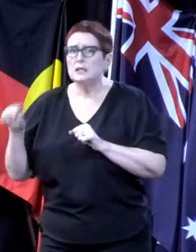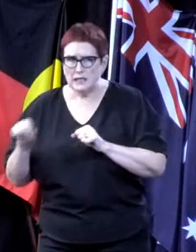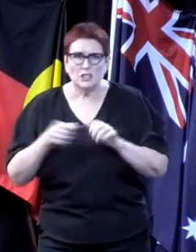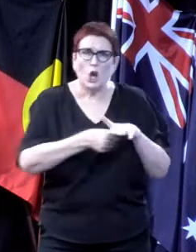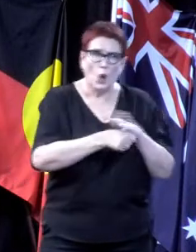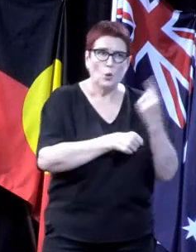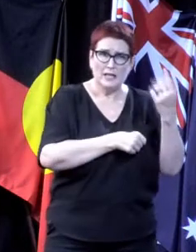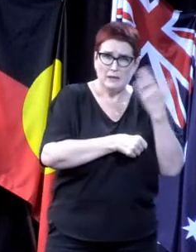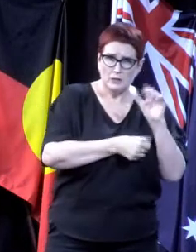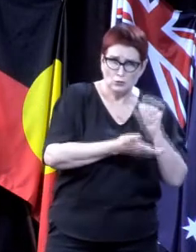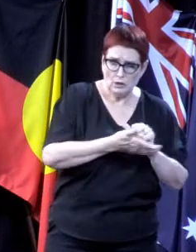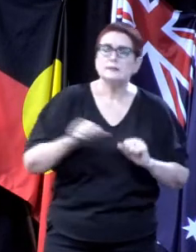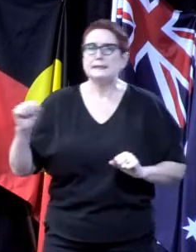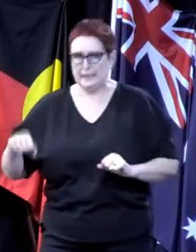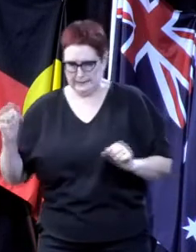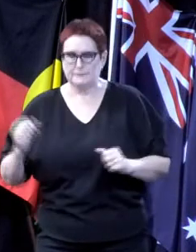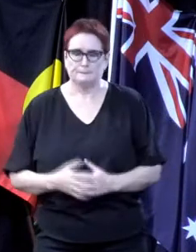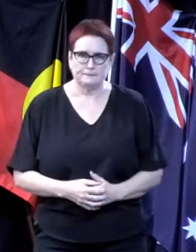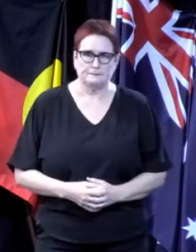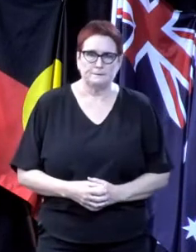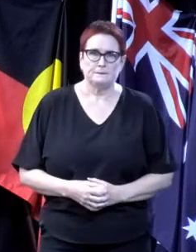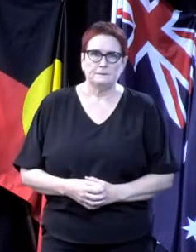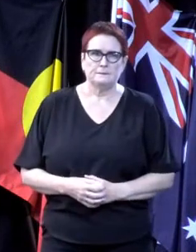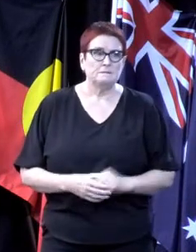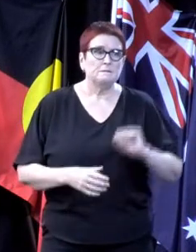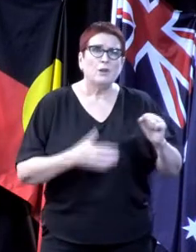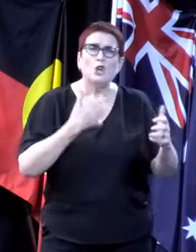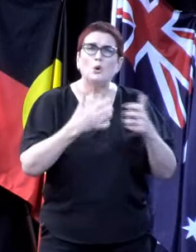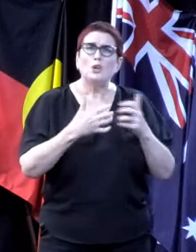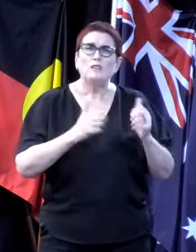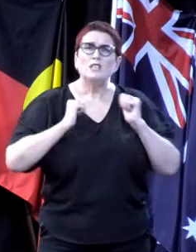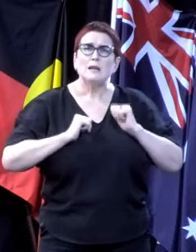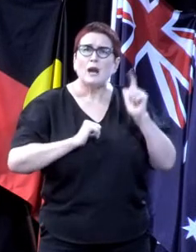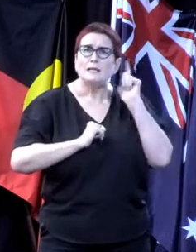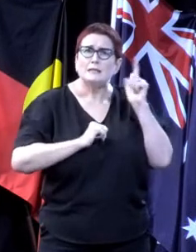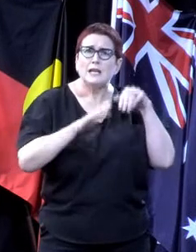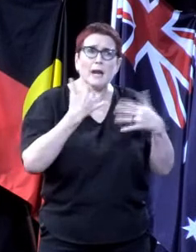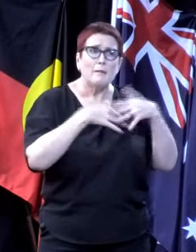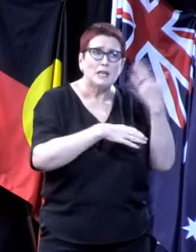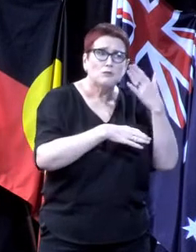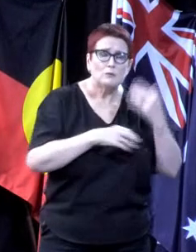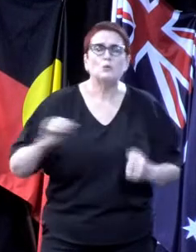Correct. You did all your university practicums at mainstream schools? I did, yes.